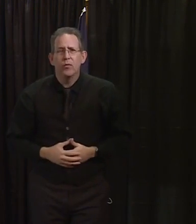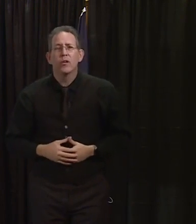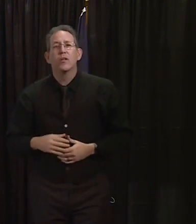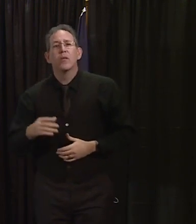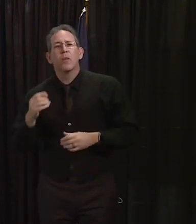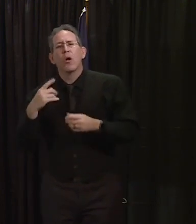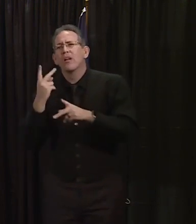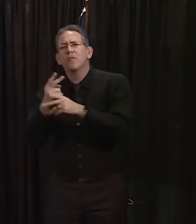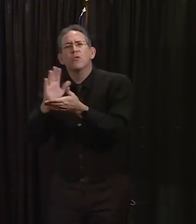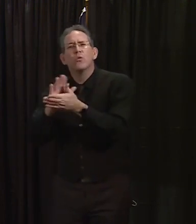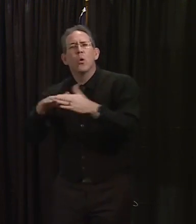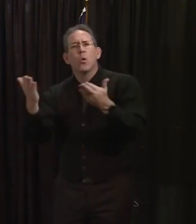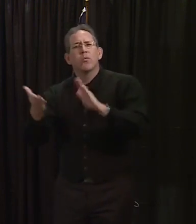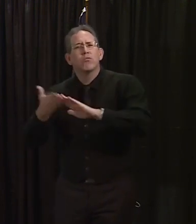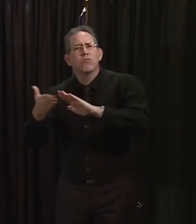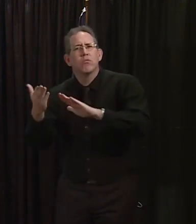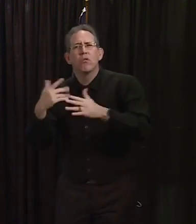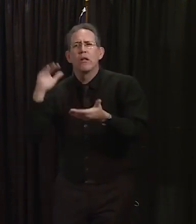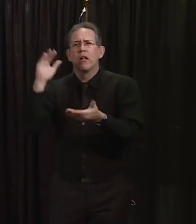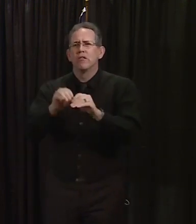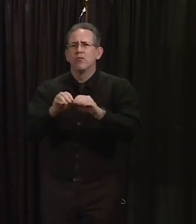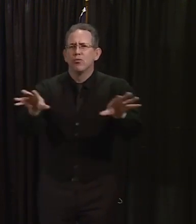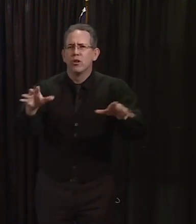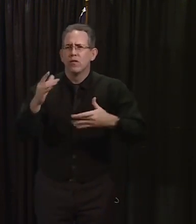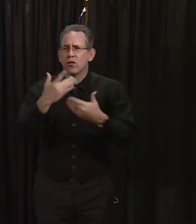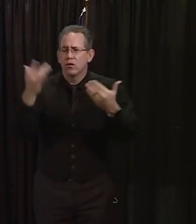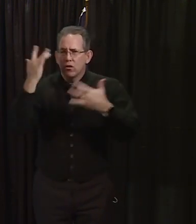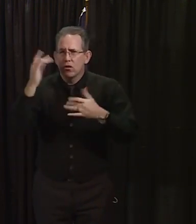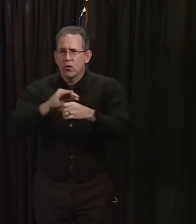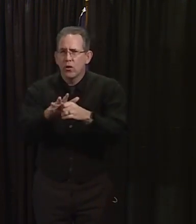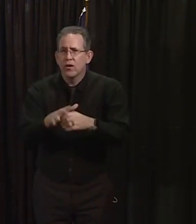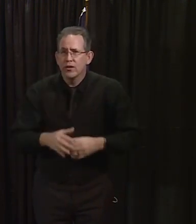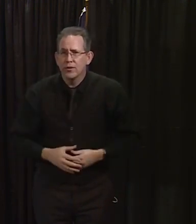Finally, as we see what's happening across the country and the Northeast,